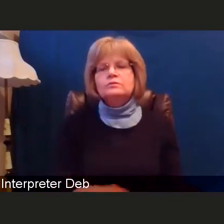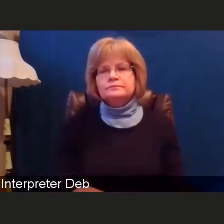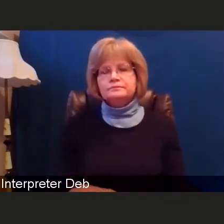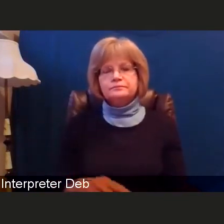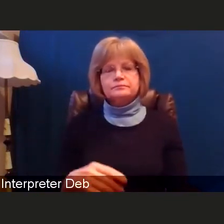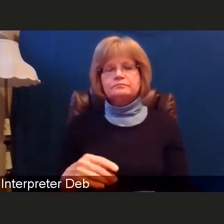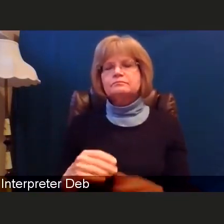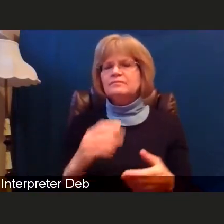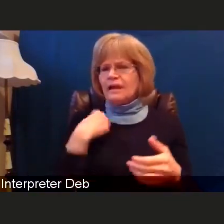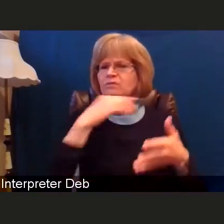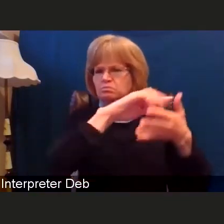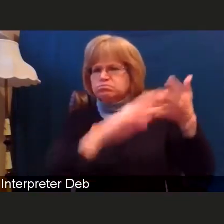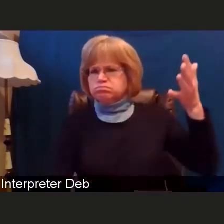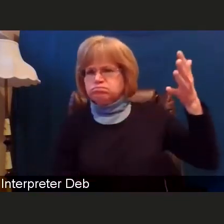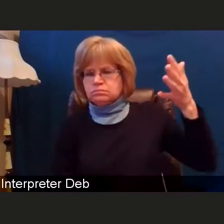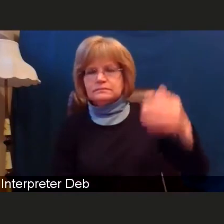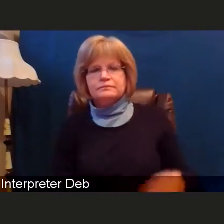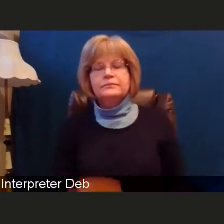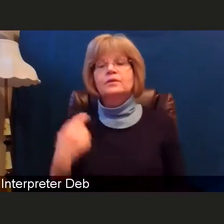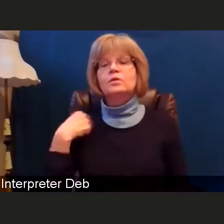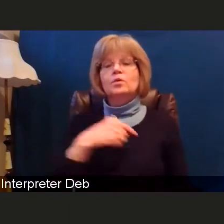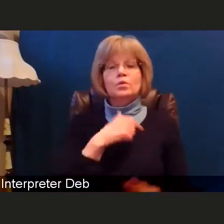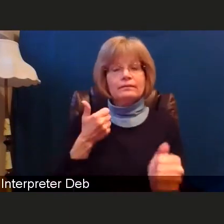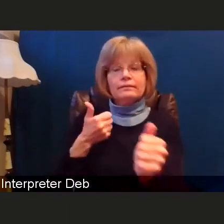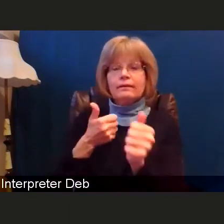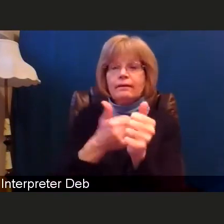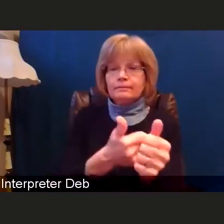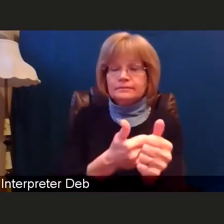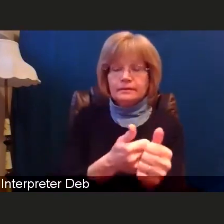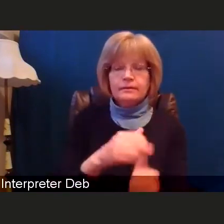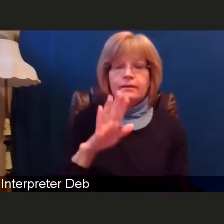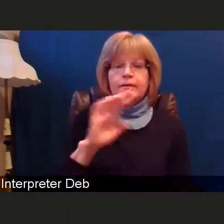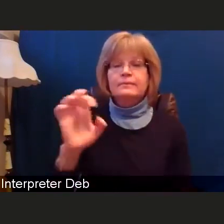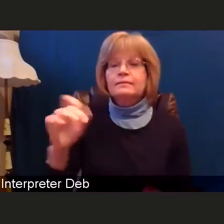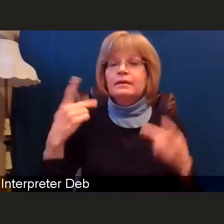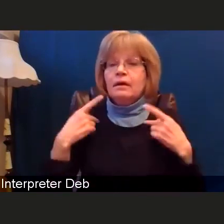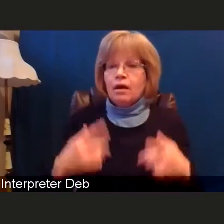that we continue to update our beebehealthcare.org website